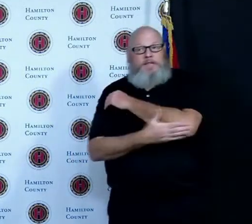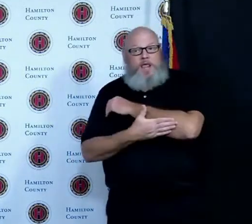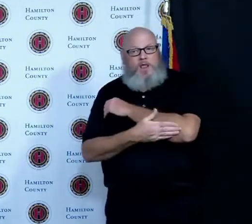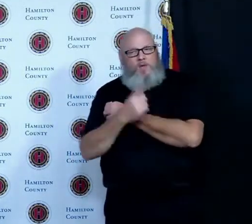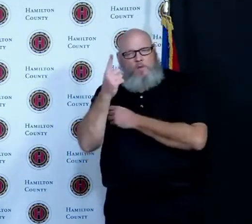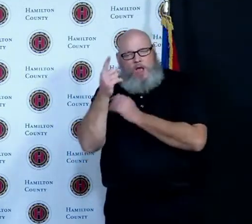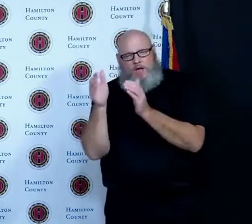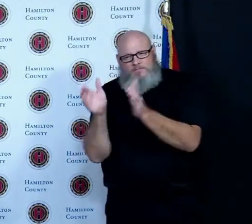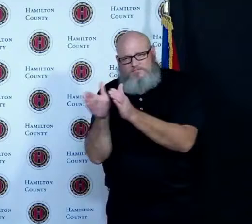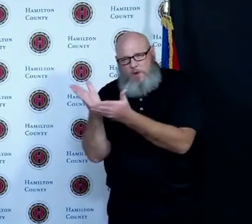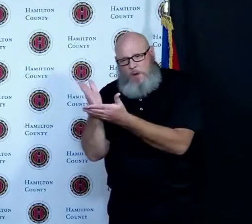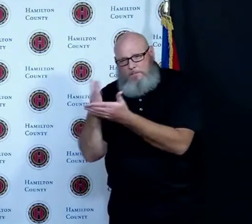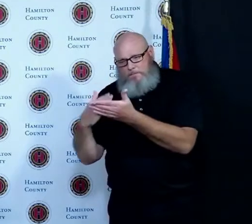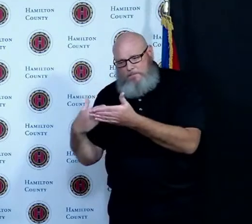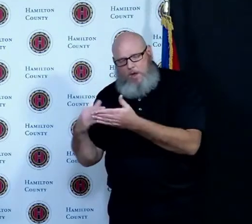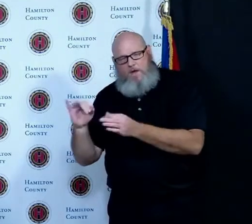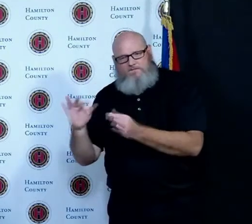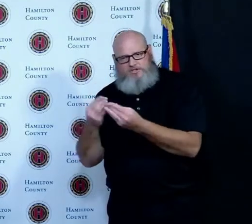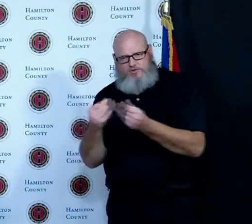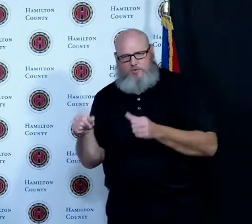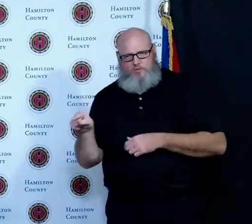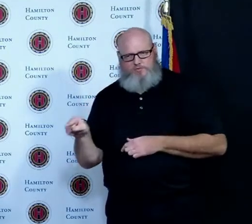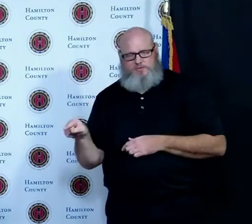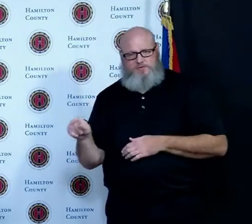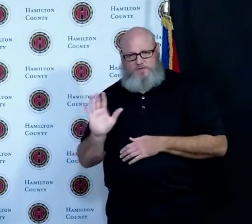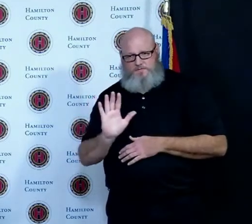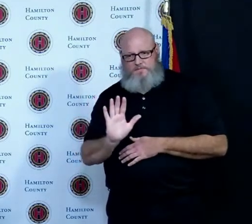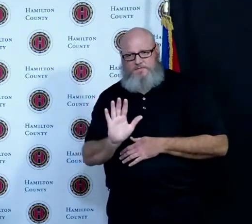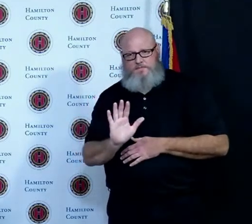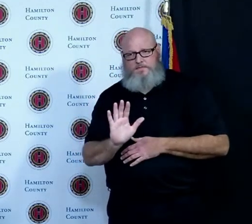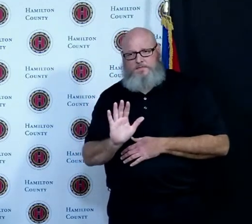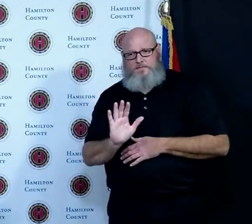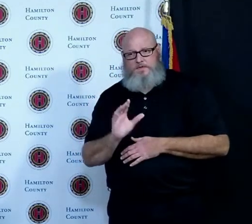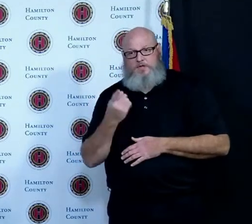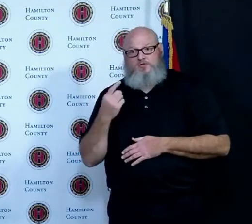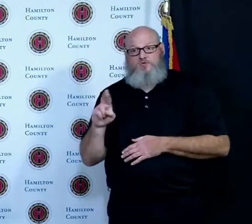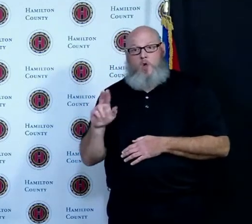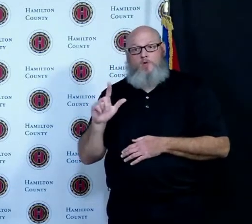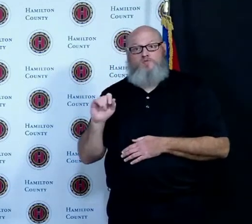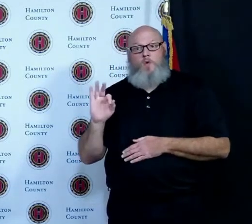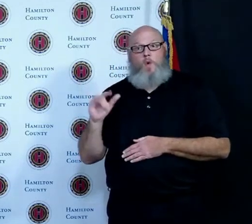Dr Lofgren indicate that his his hospital system alone had five thousand doses that they were able